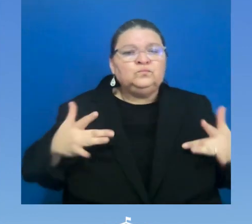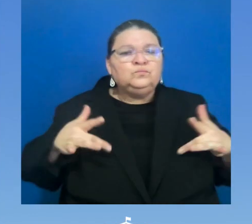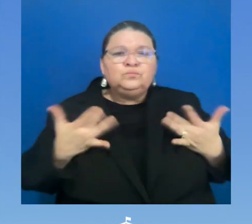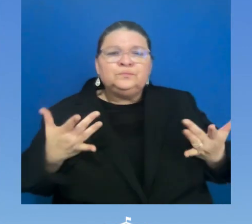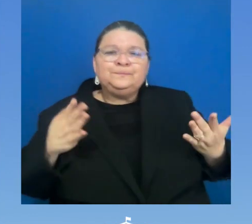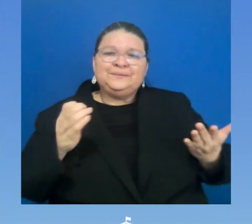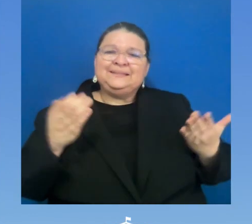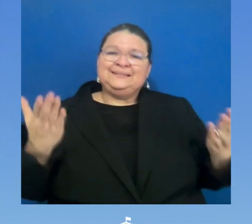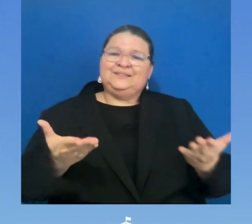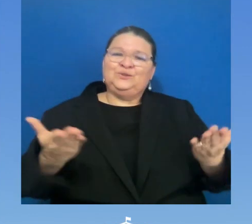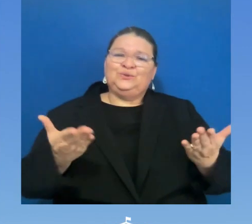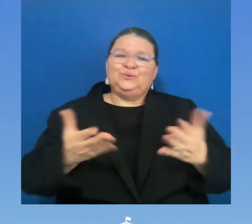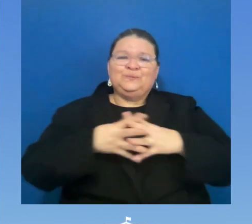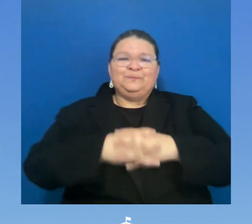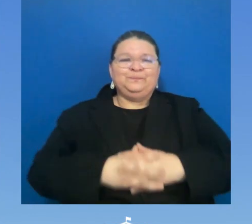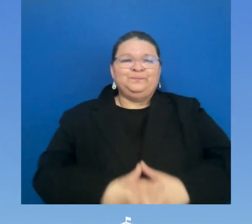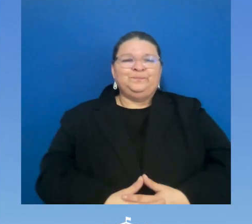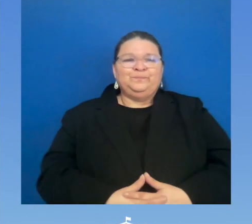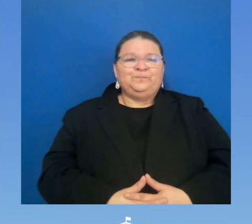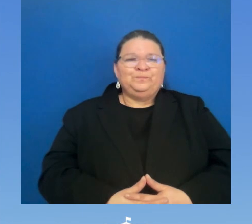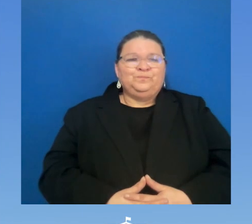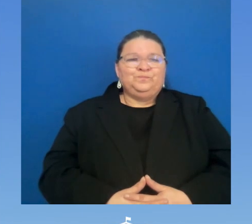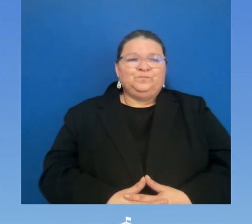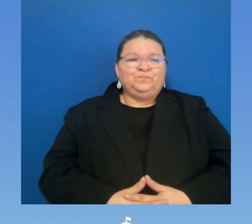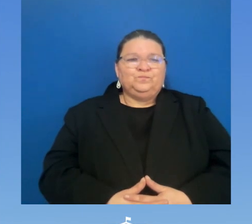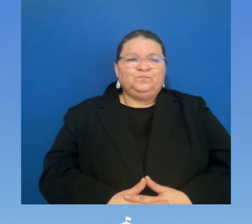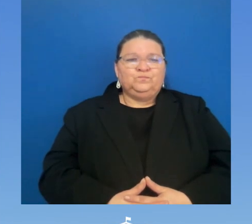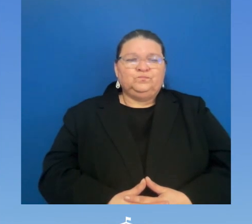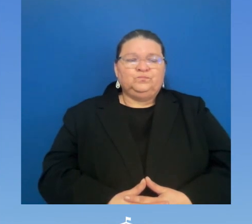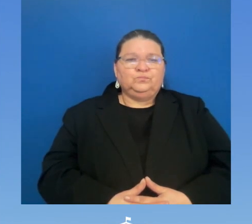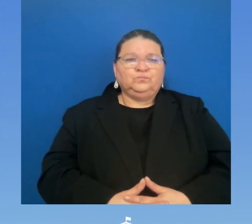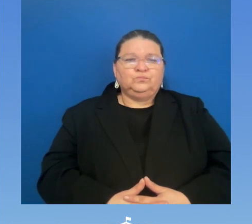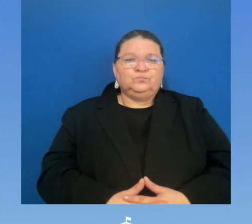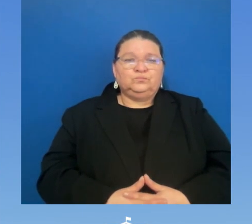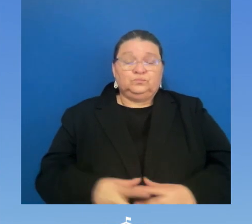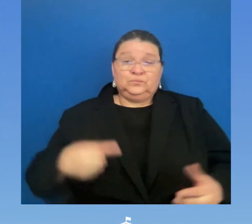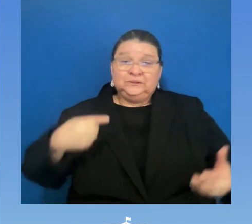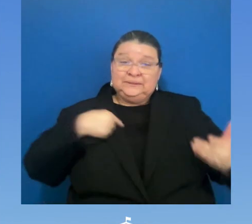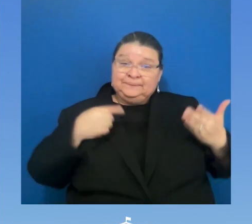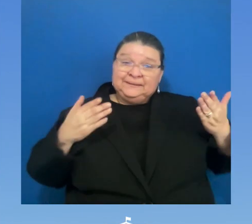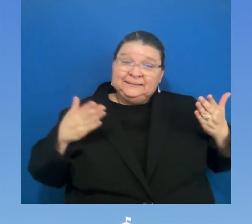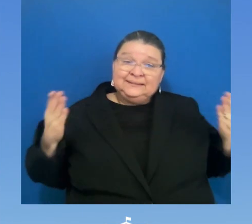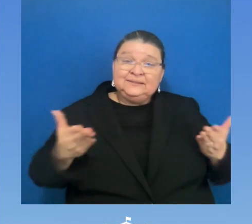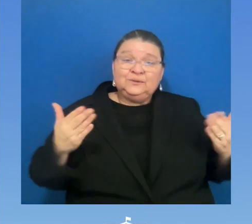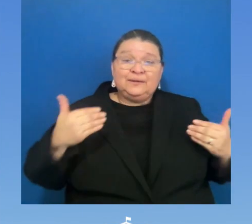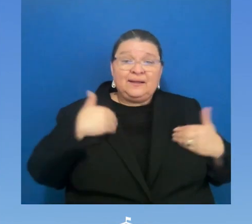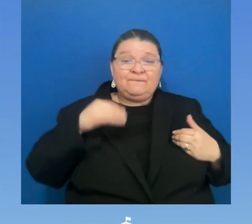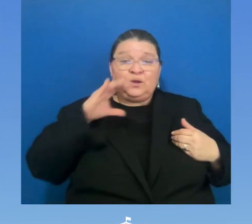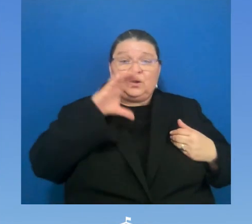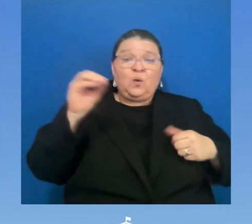who is the Co-CEO and co-founder of Salesforce. And Marc is not only one of the nation's